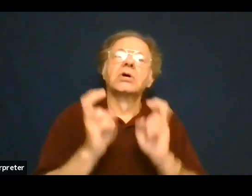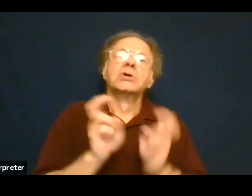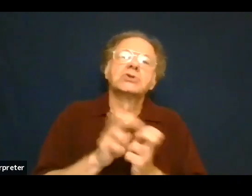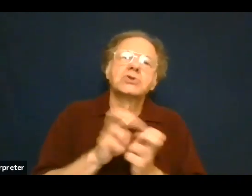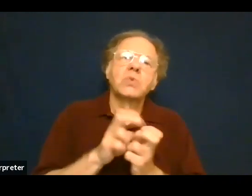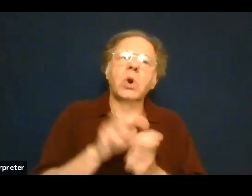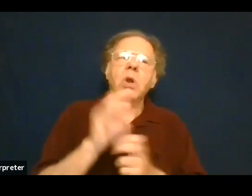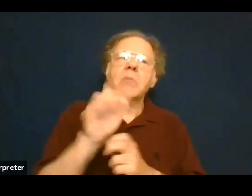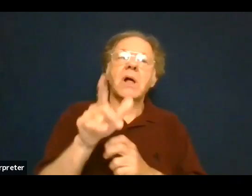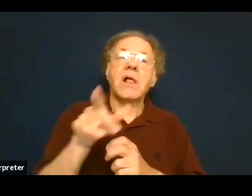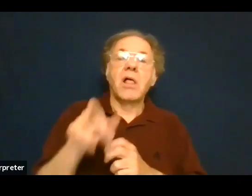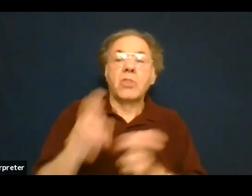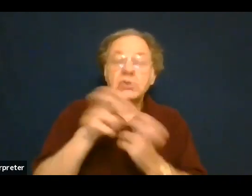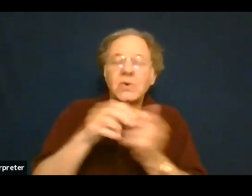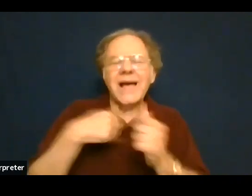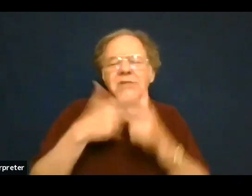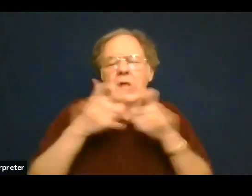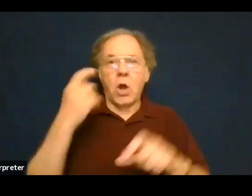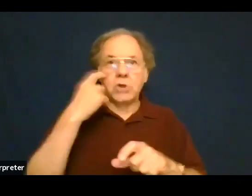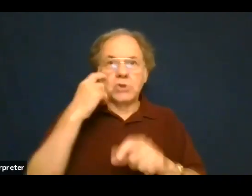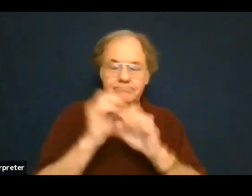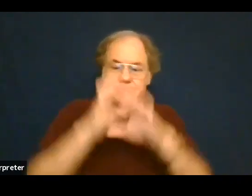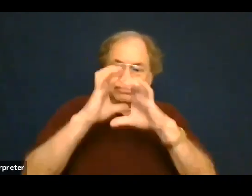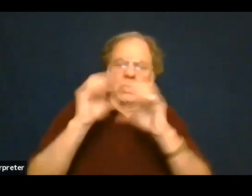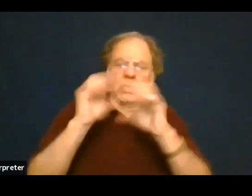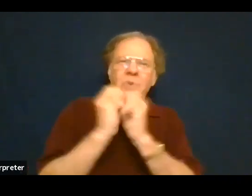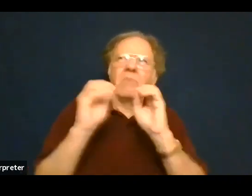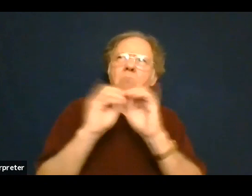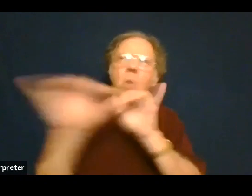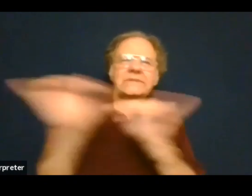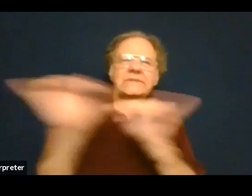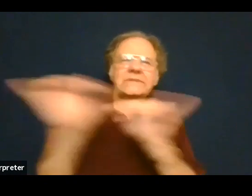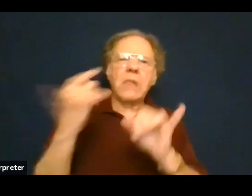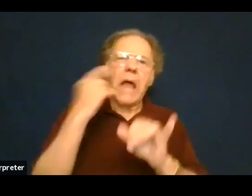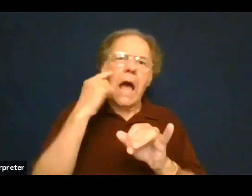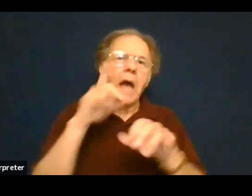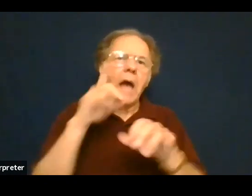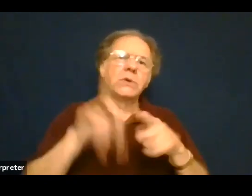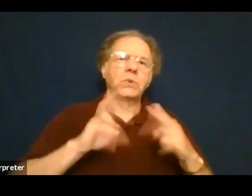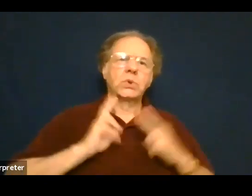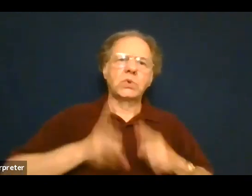which has more characteristics in common with the human eye than the rodents do.